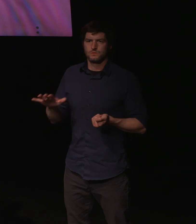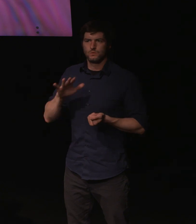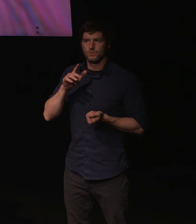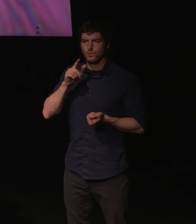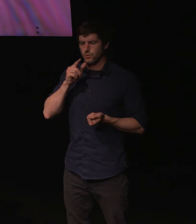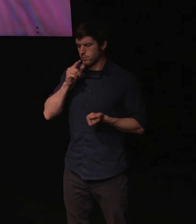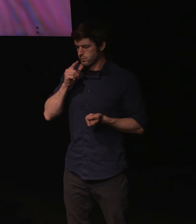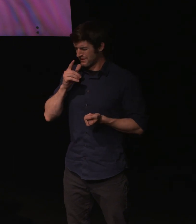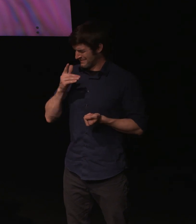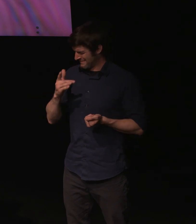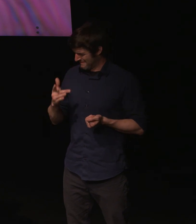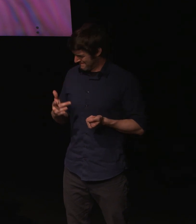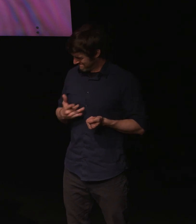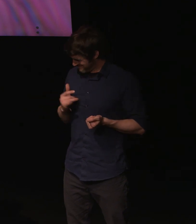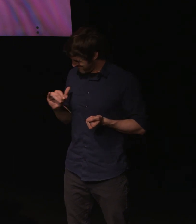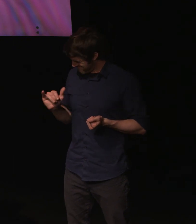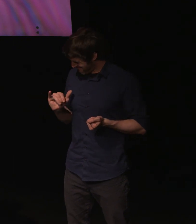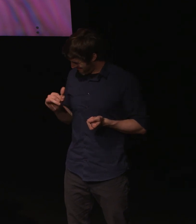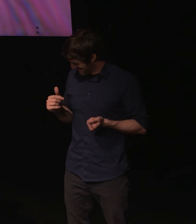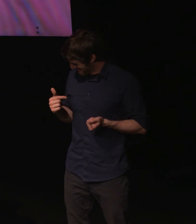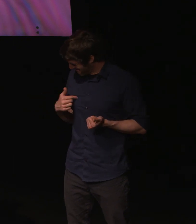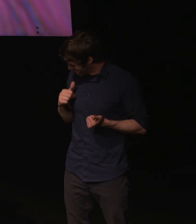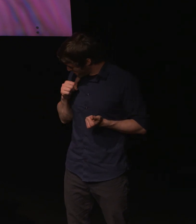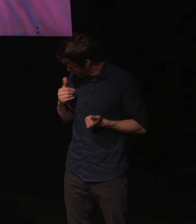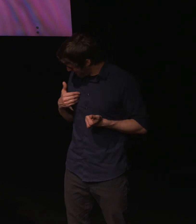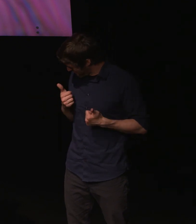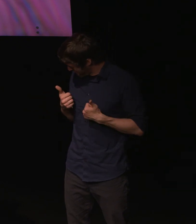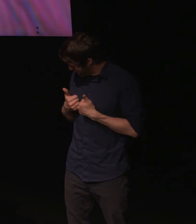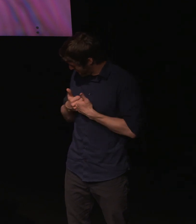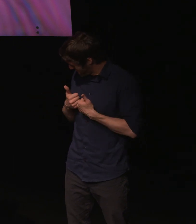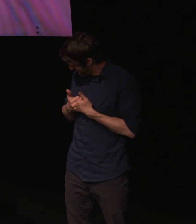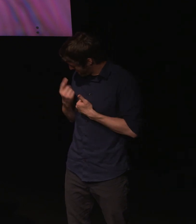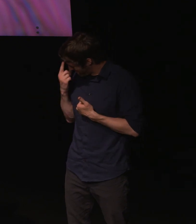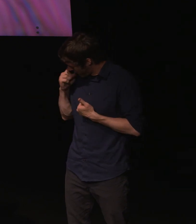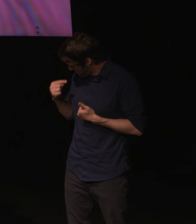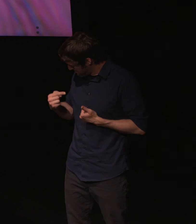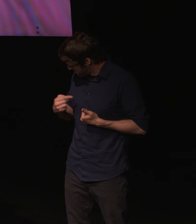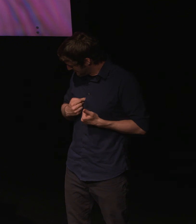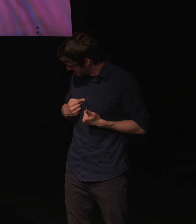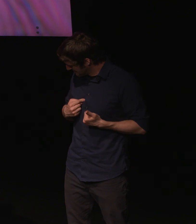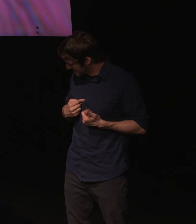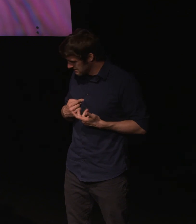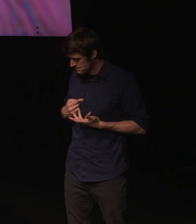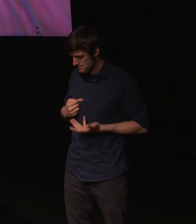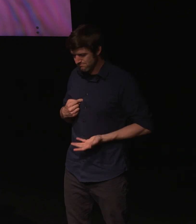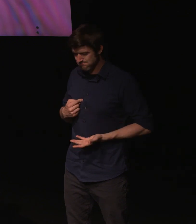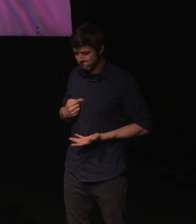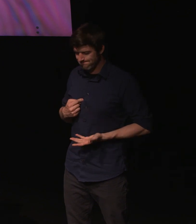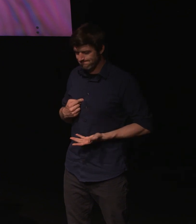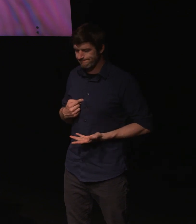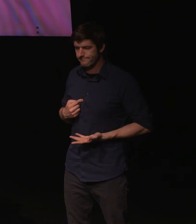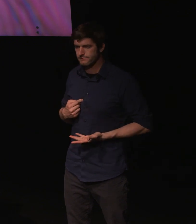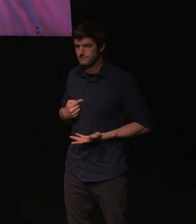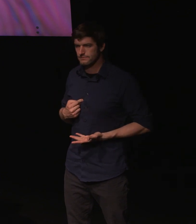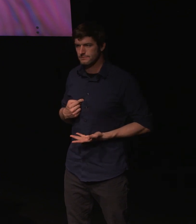felt like they've not had a game for them. Because with a little help, and I'm a little... little fixed sometimes,